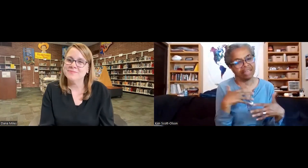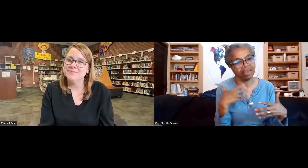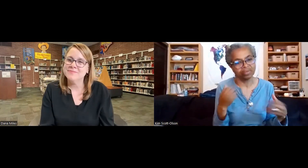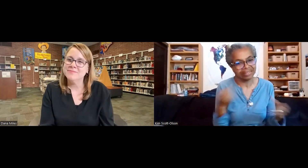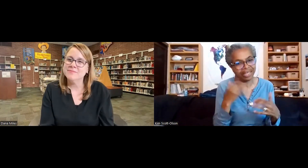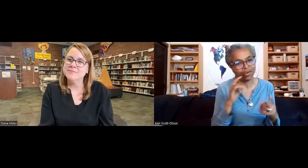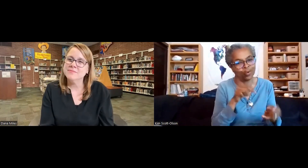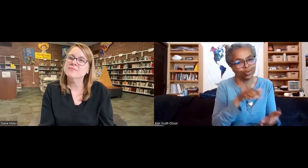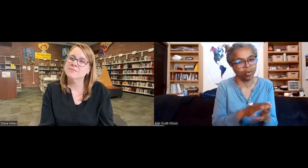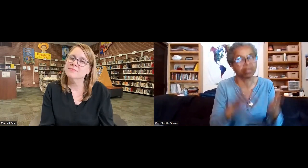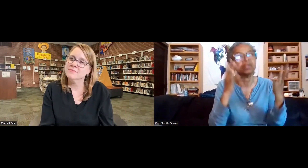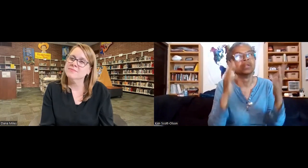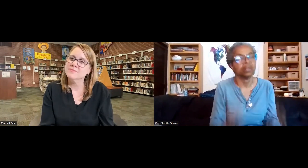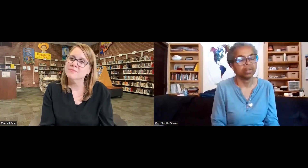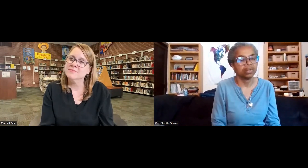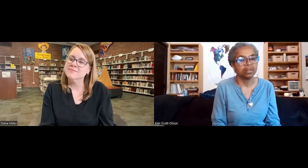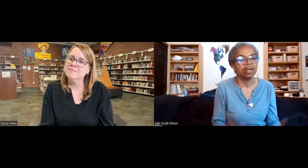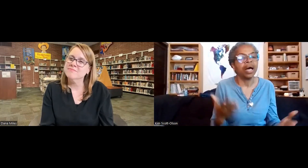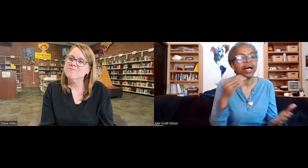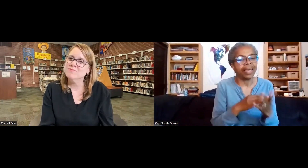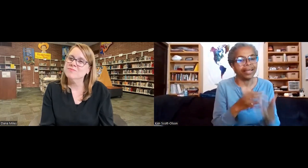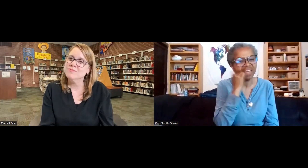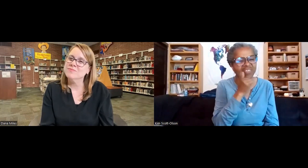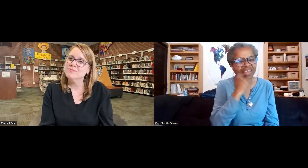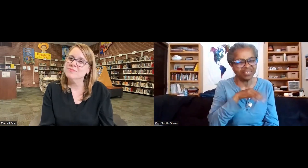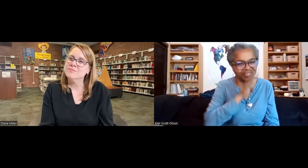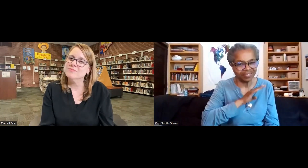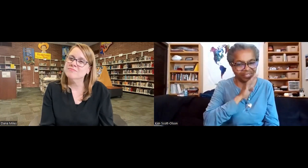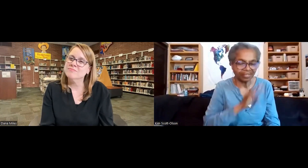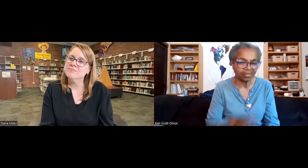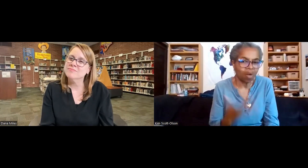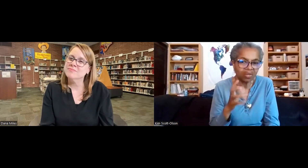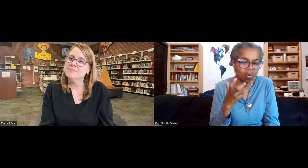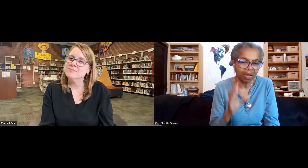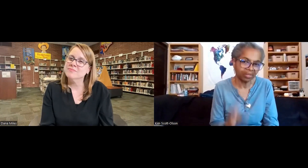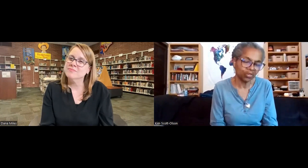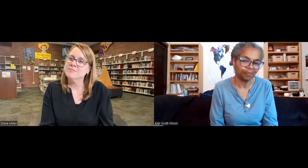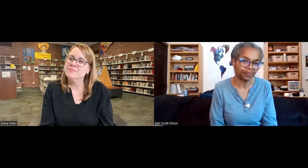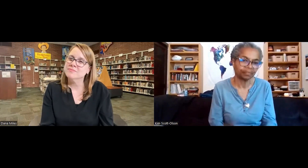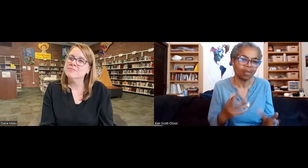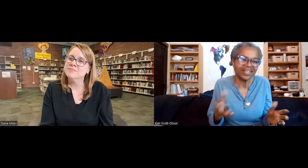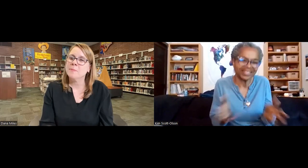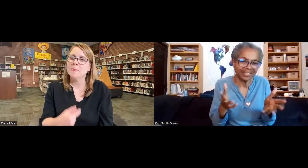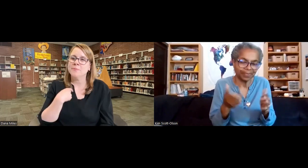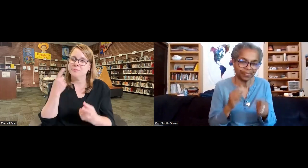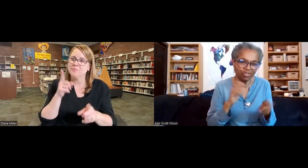We have too many kids scared to go to school. Enough already, every day shouldn’t be a battle.